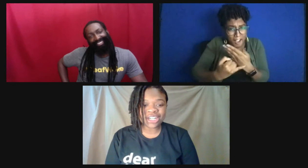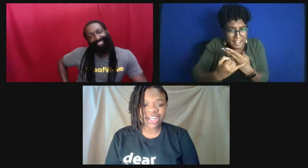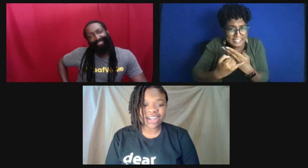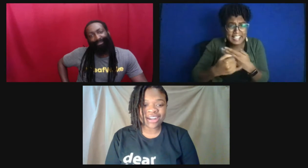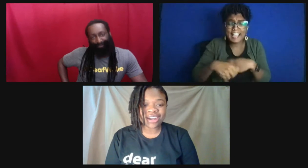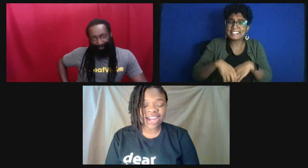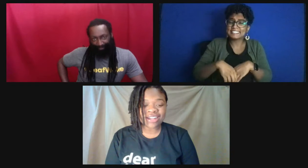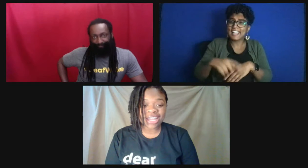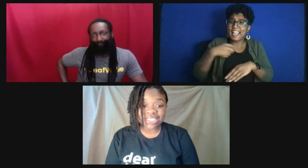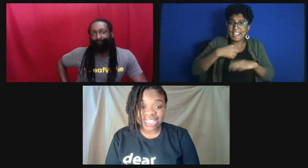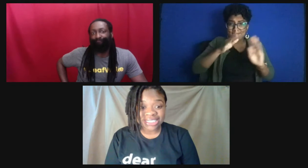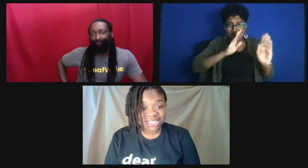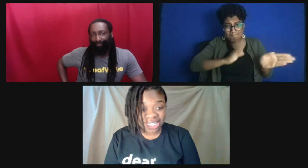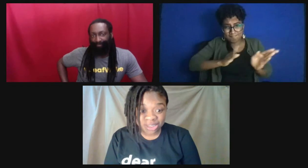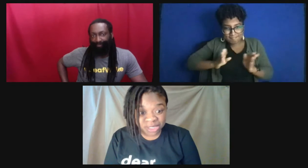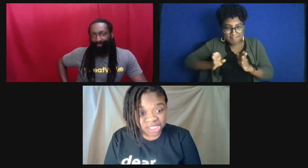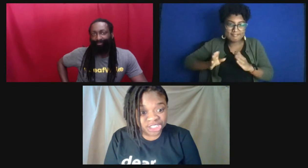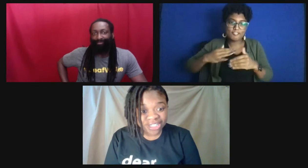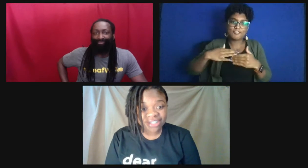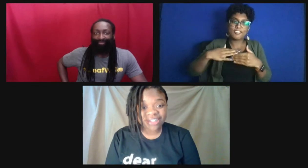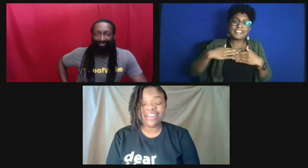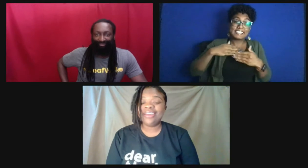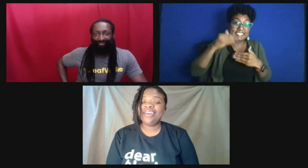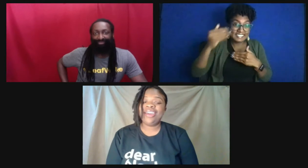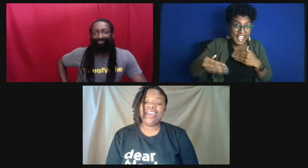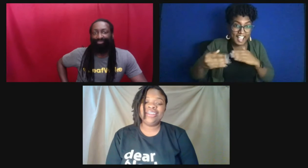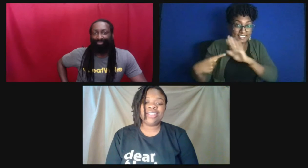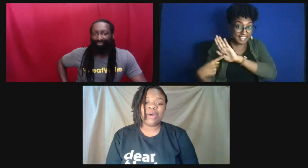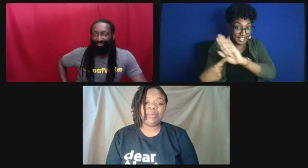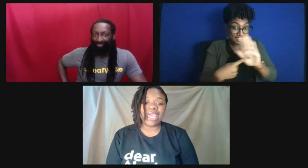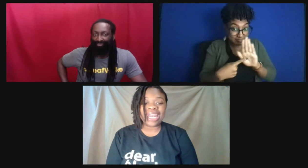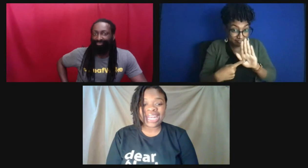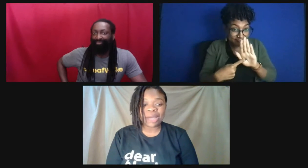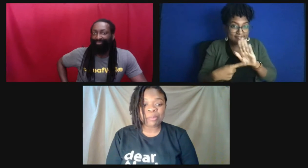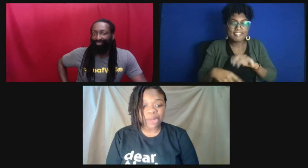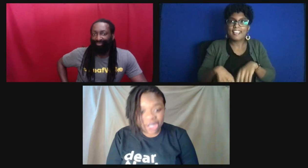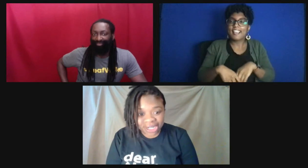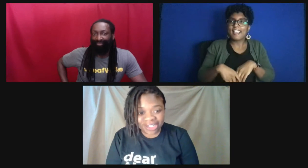for our next exhibition and editing book.